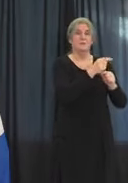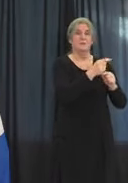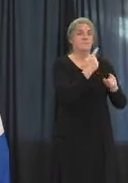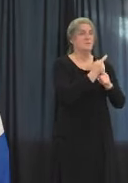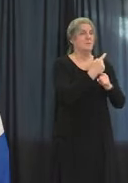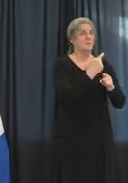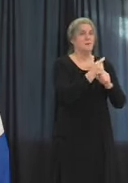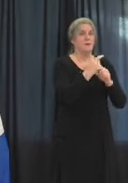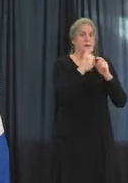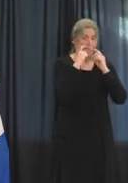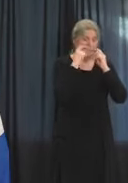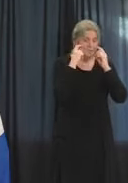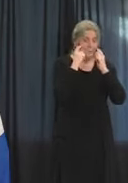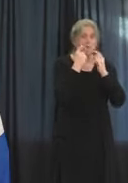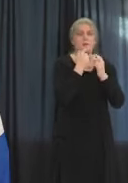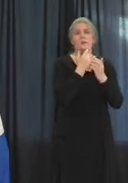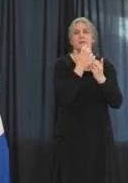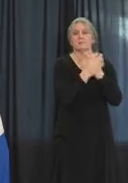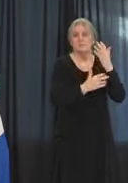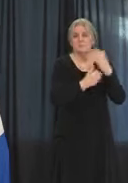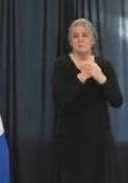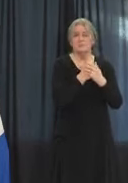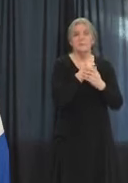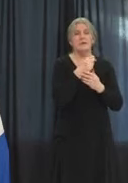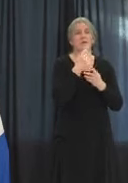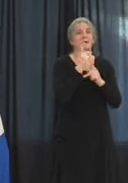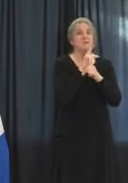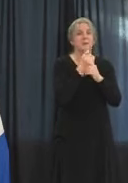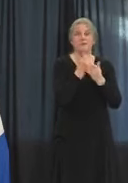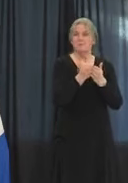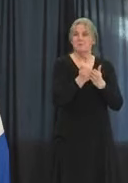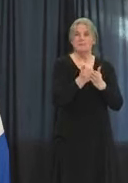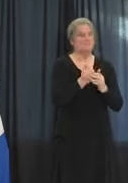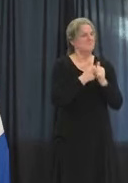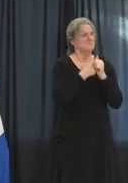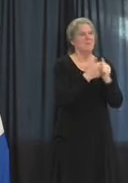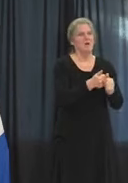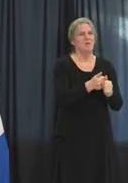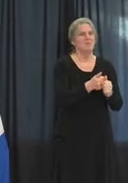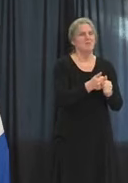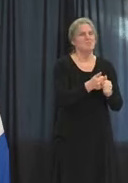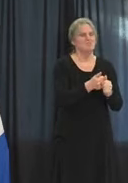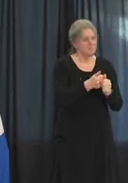use of PPE is most definitely being adhered to.